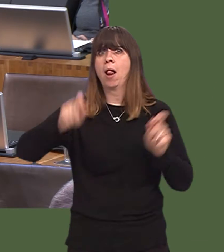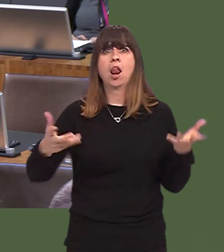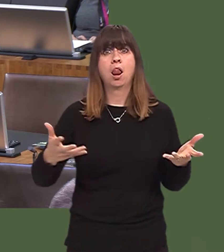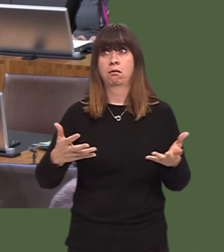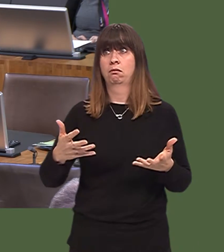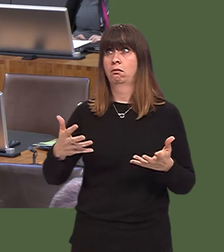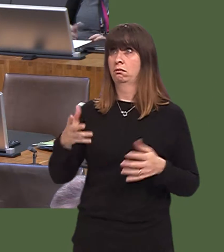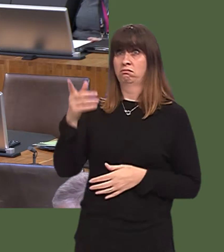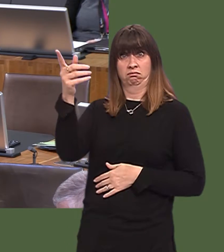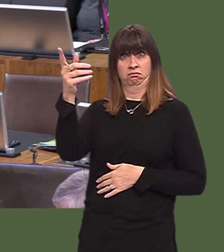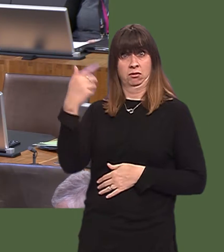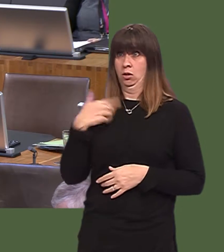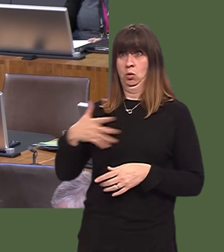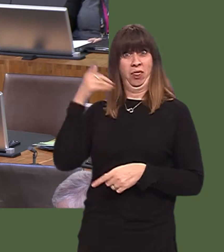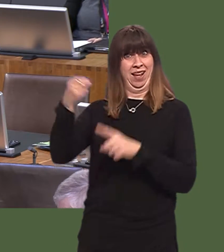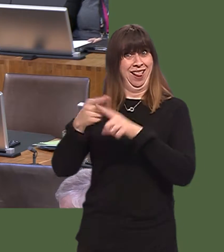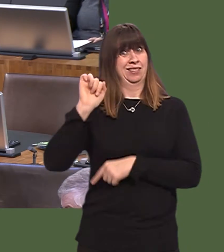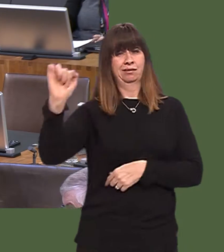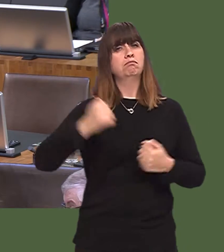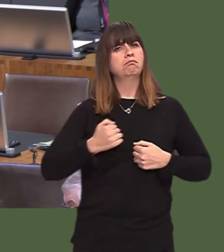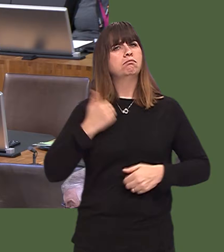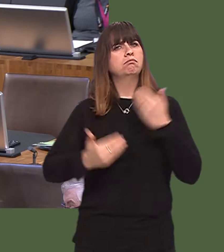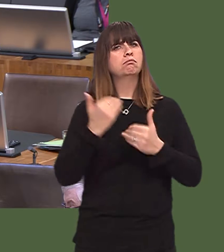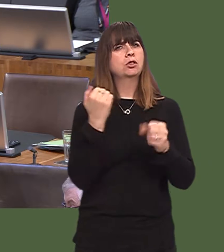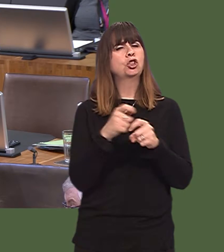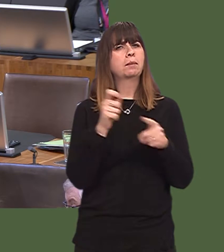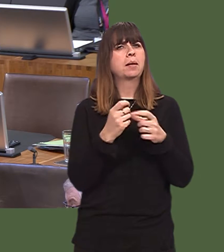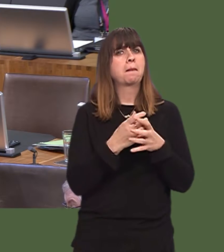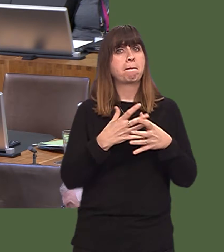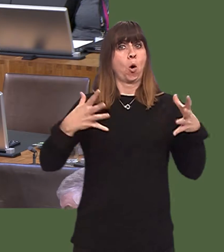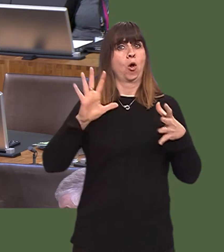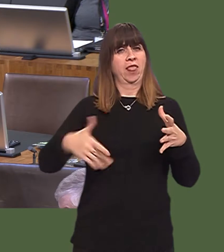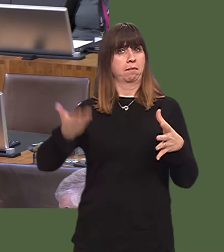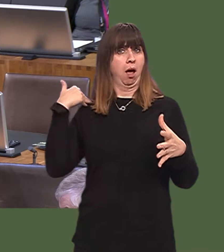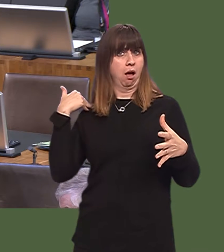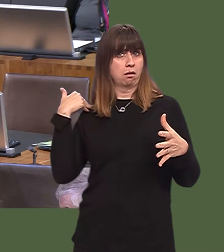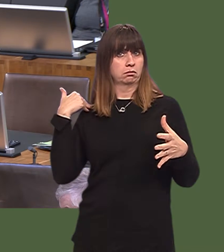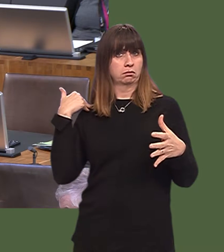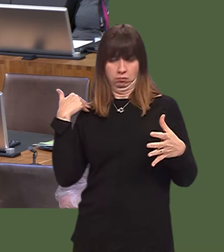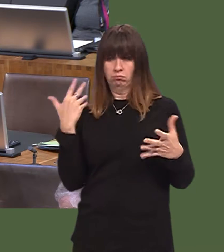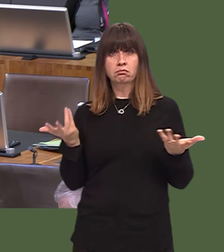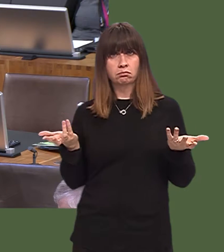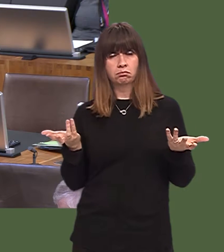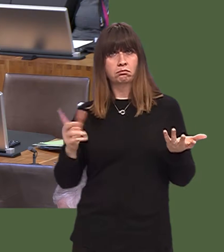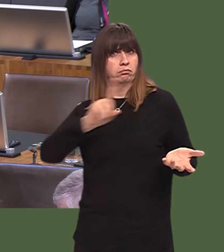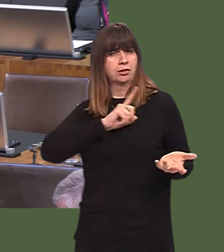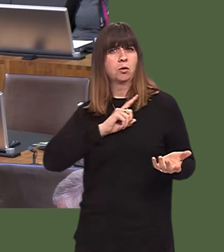We are also committed to recruiting additional GPs. We have more GPs in Wales than ever before, and thatís why, of course, we have the recruitment